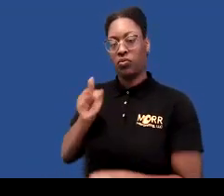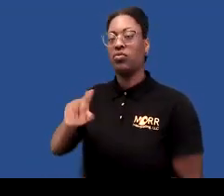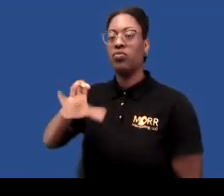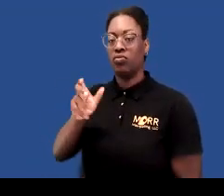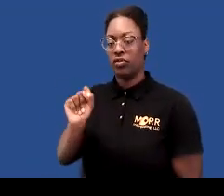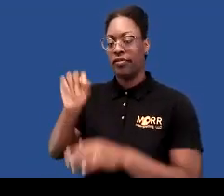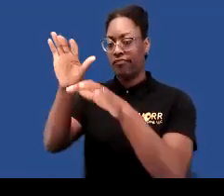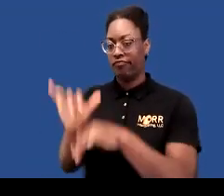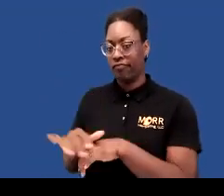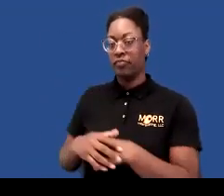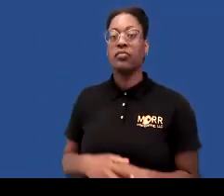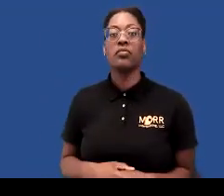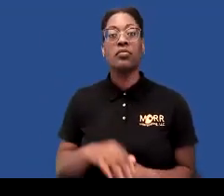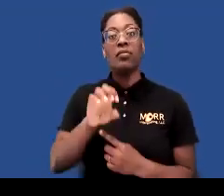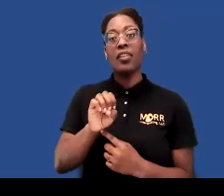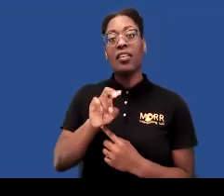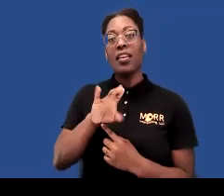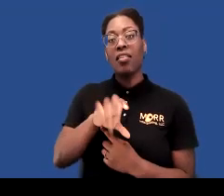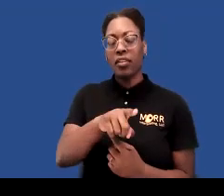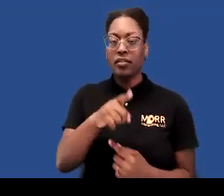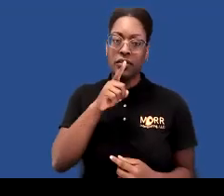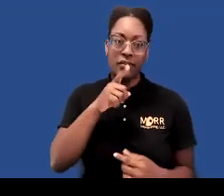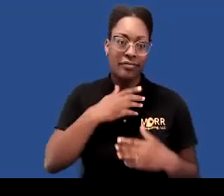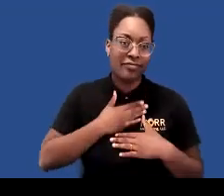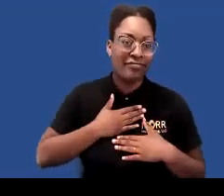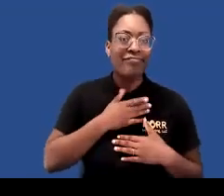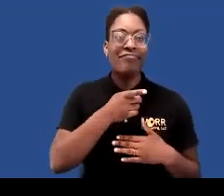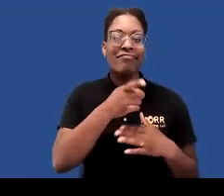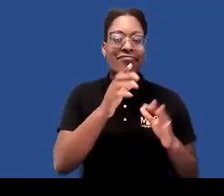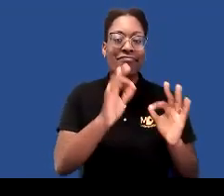to answer your questions that we don't get to today via email later.